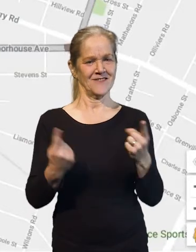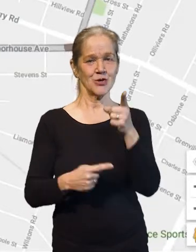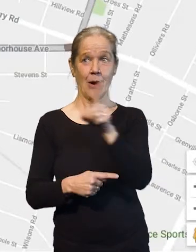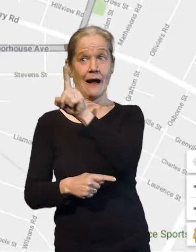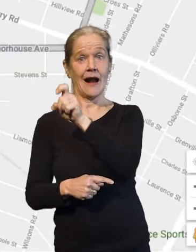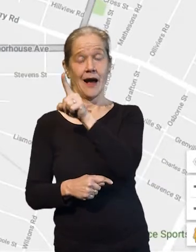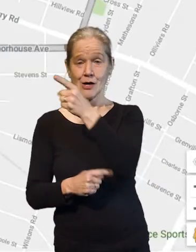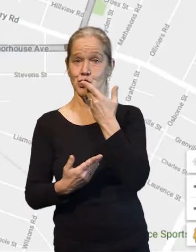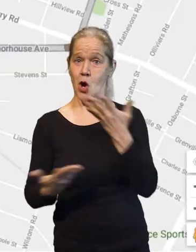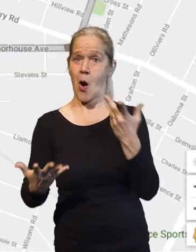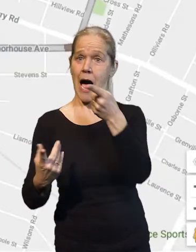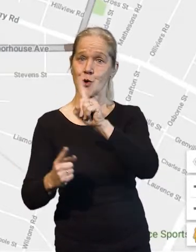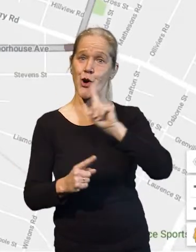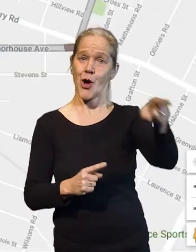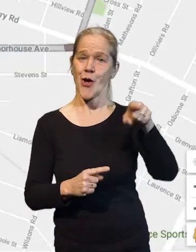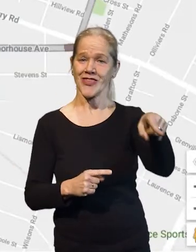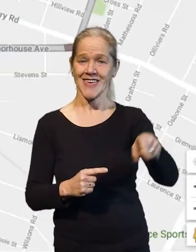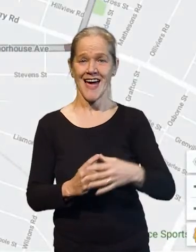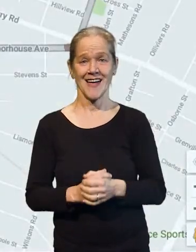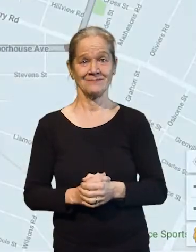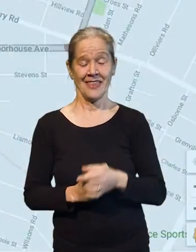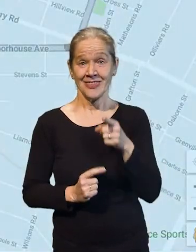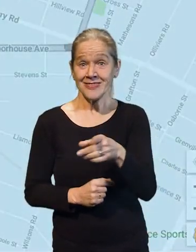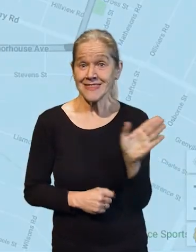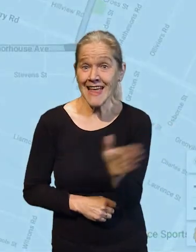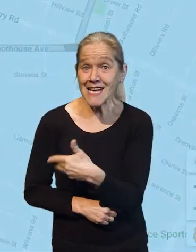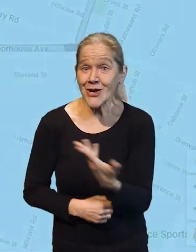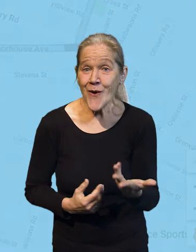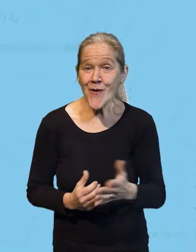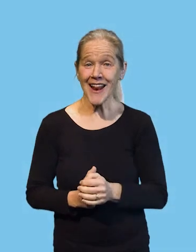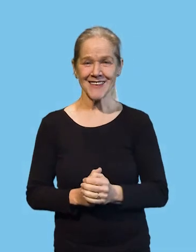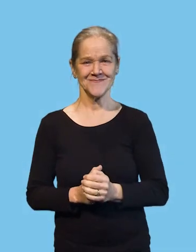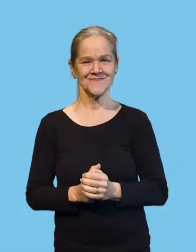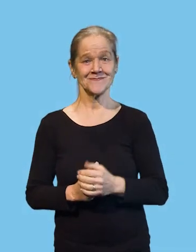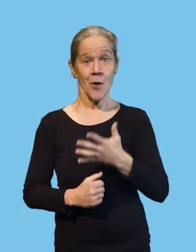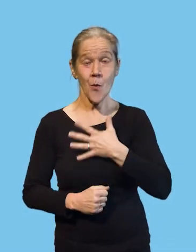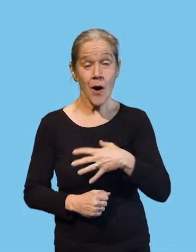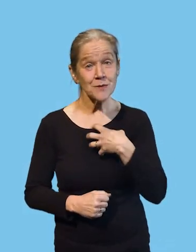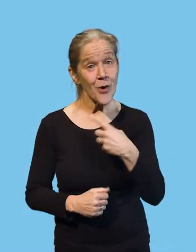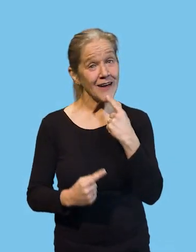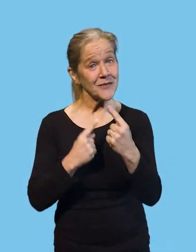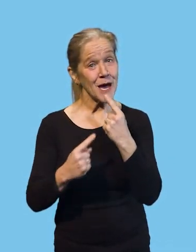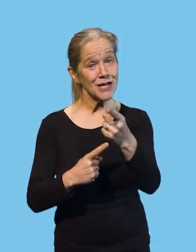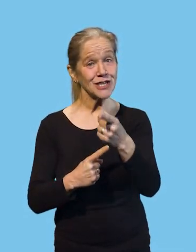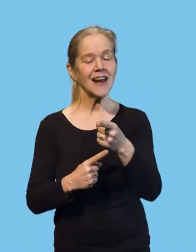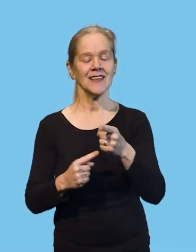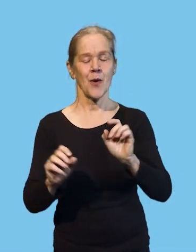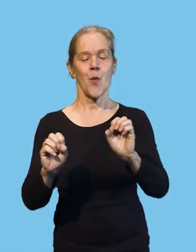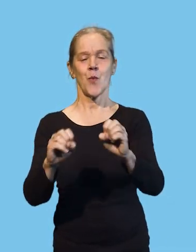walking or cycling. So that ends our introduction to the map. If you would like more information,